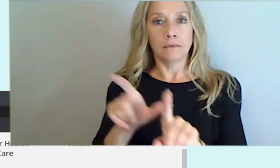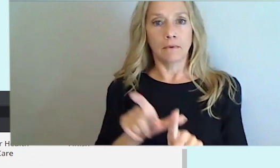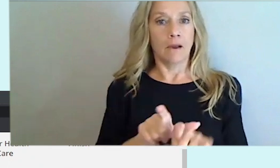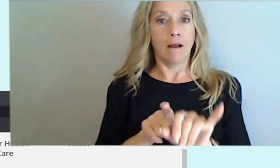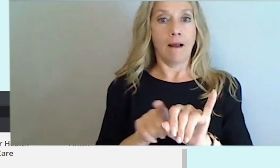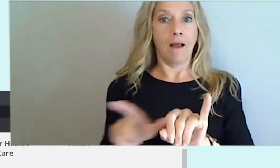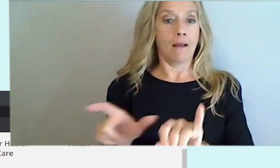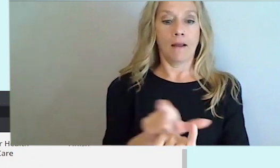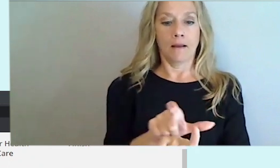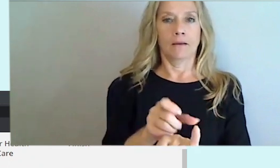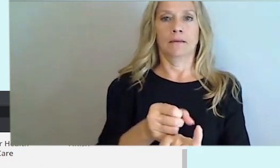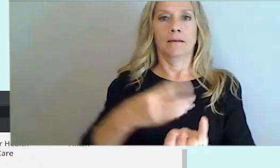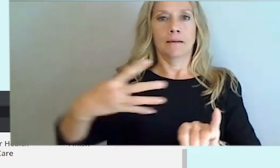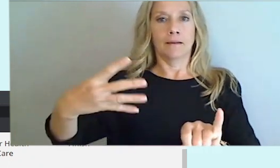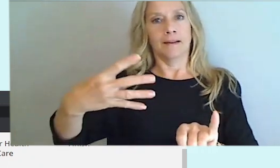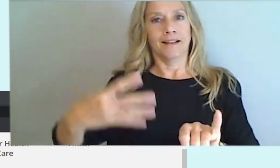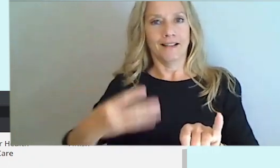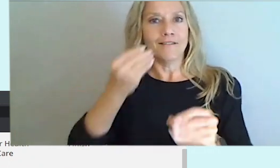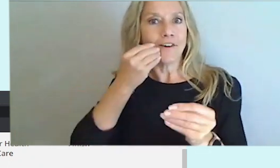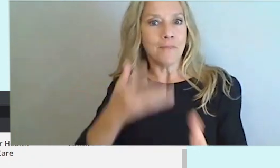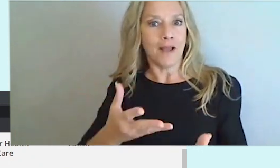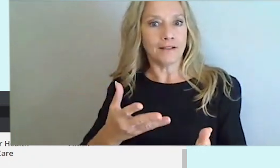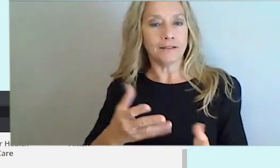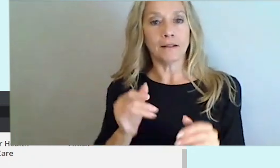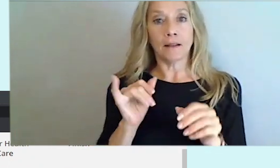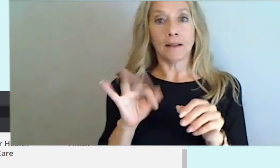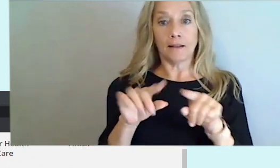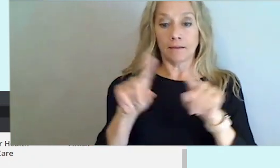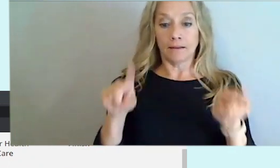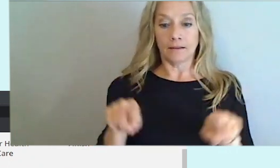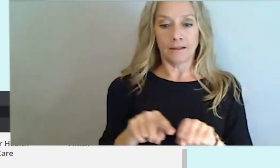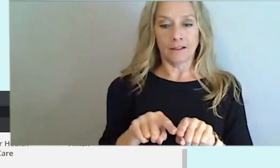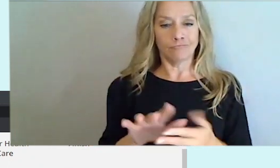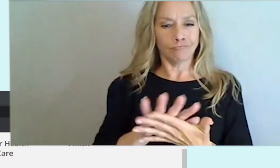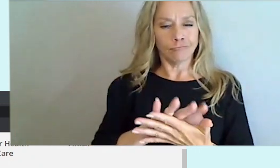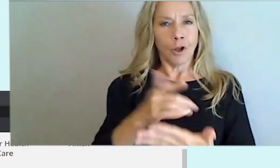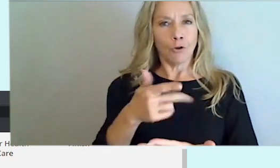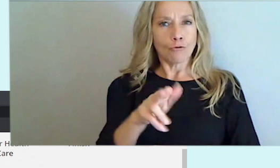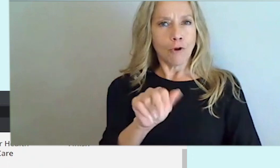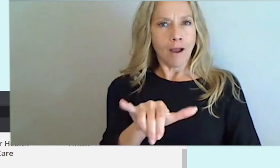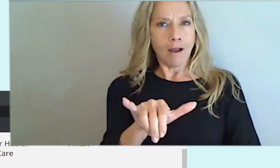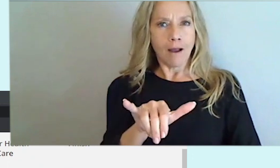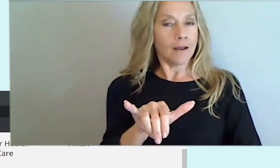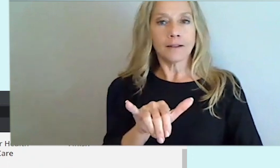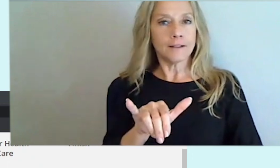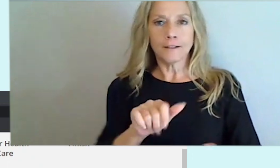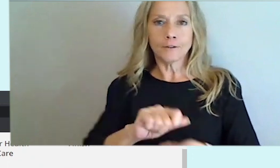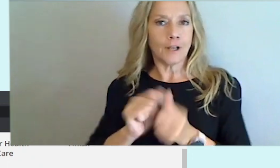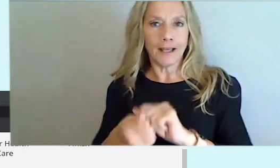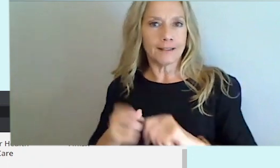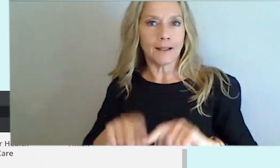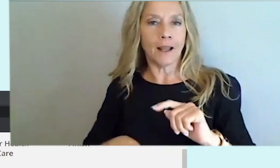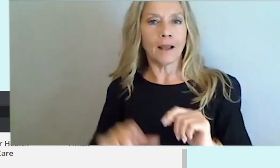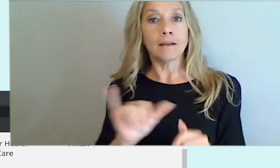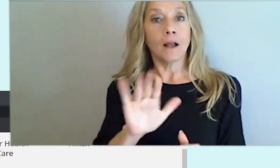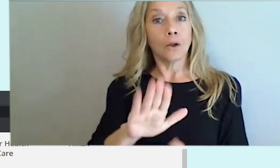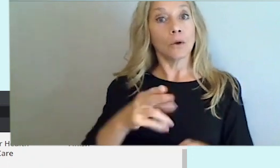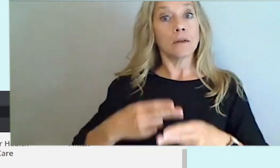Fields that are grayed out cannot be changed. For example, if your name has changed, call TennCare Connect